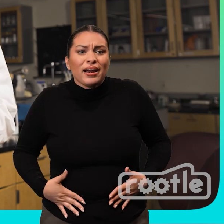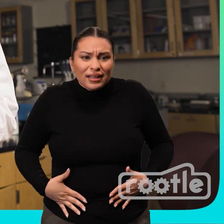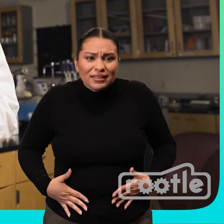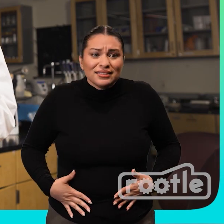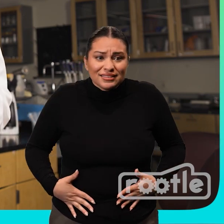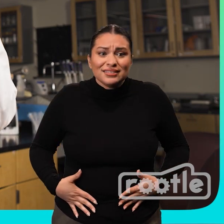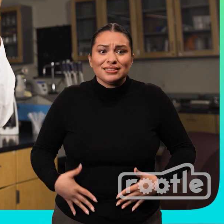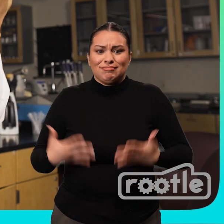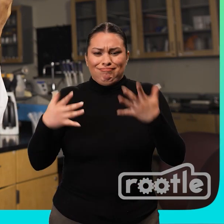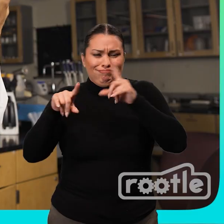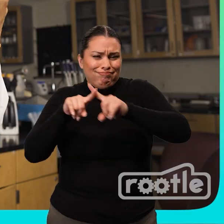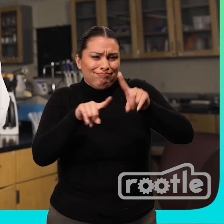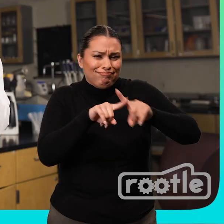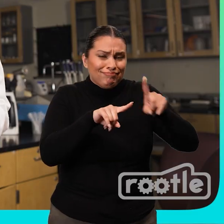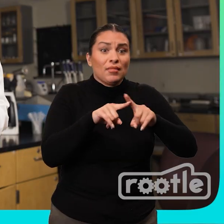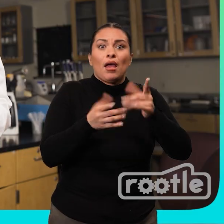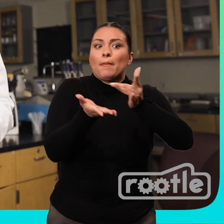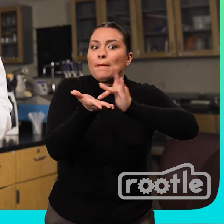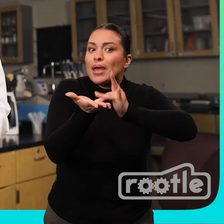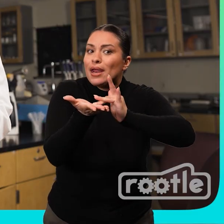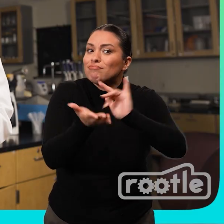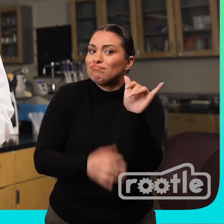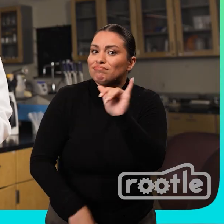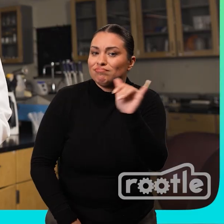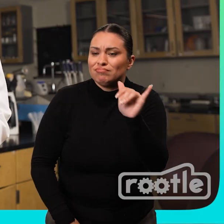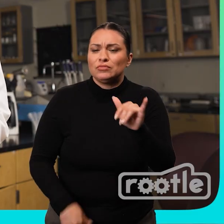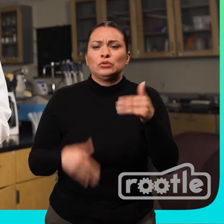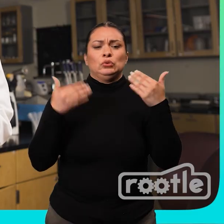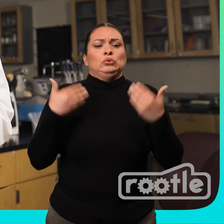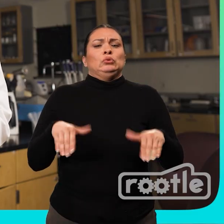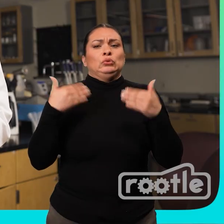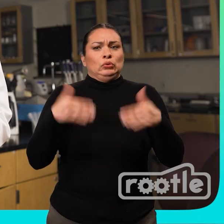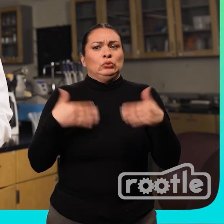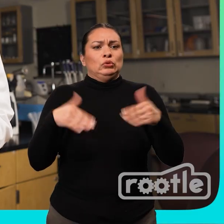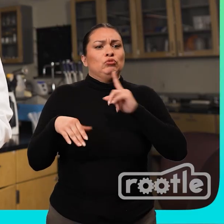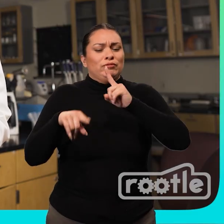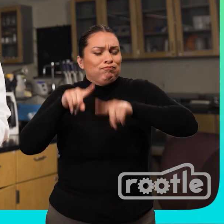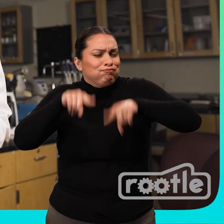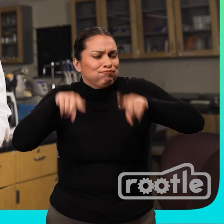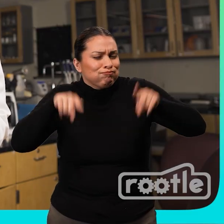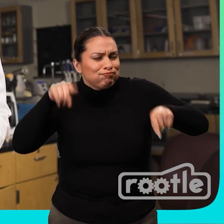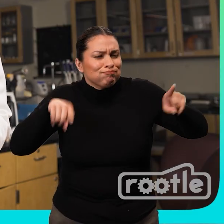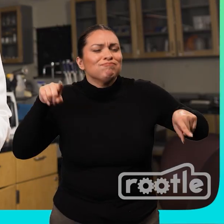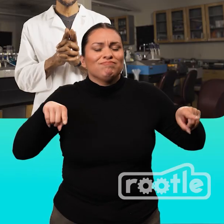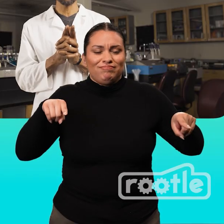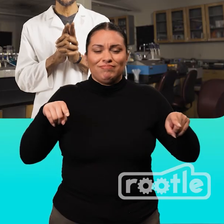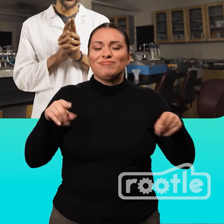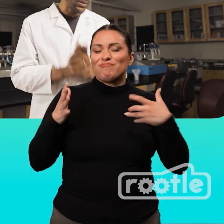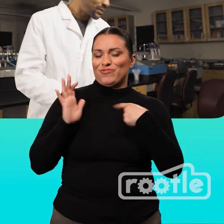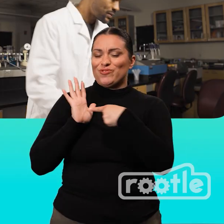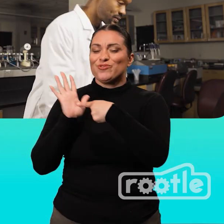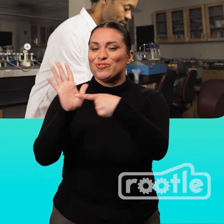They make up our bodies. They're even found in medicines. Polymers are very versatile substances. Let me show you.